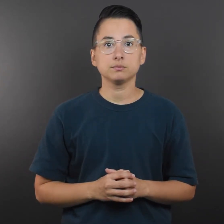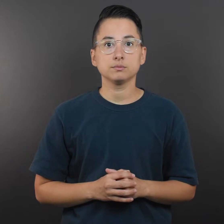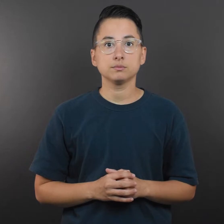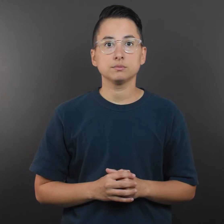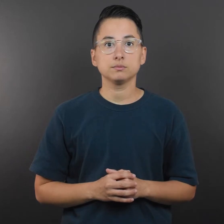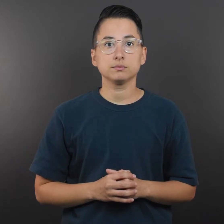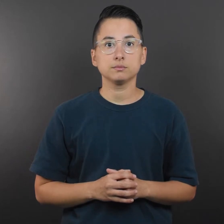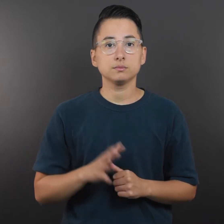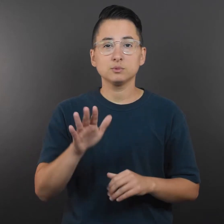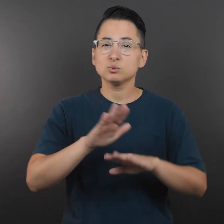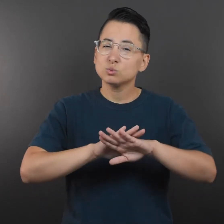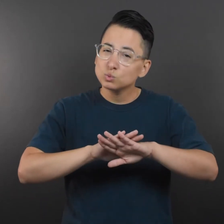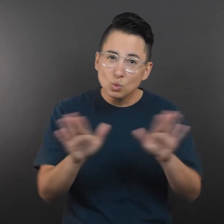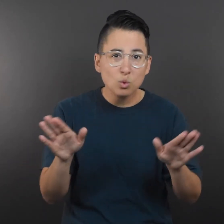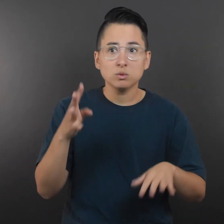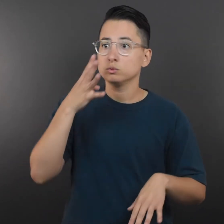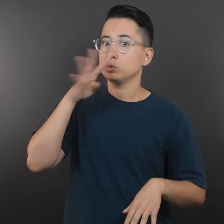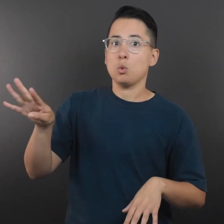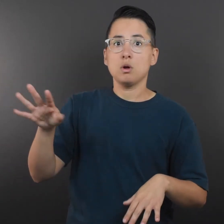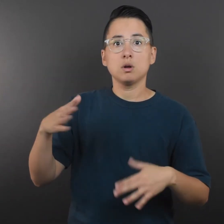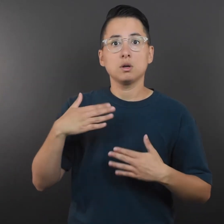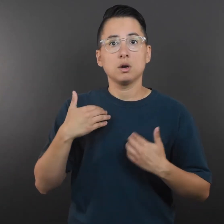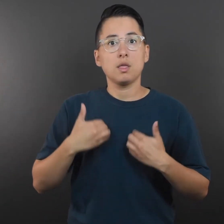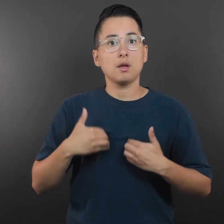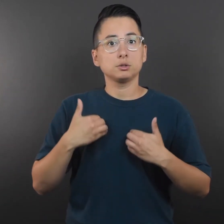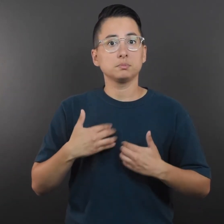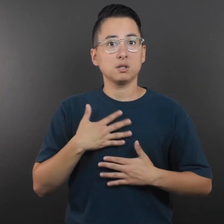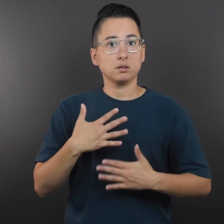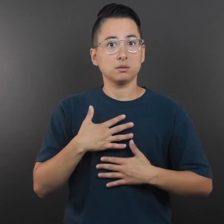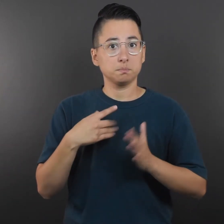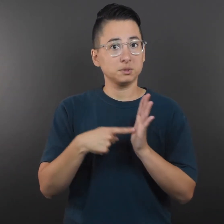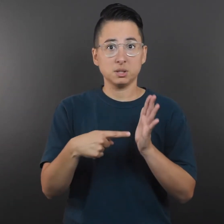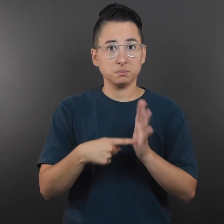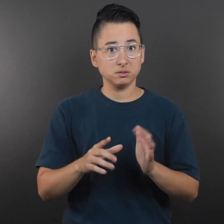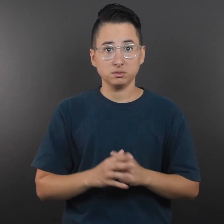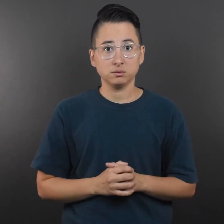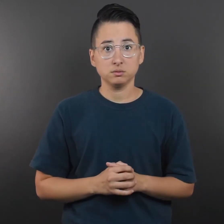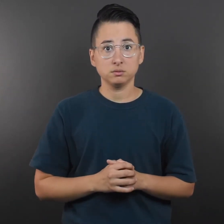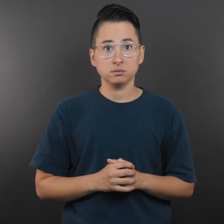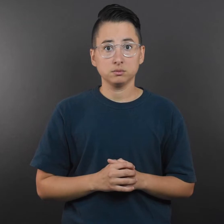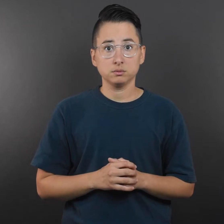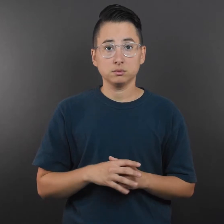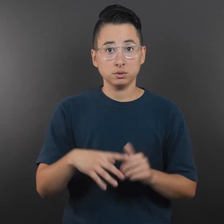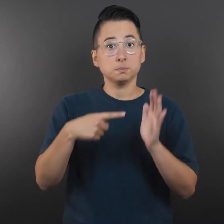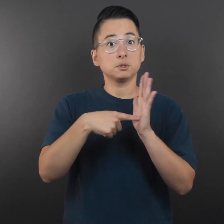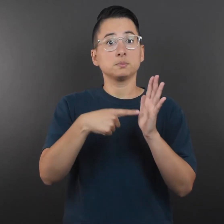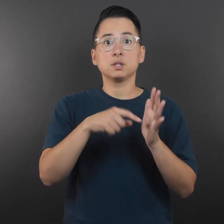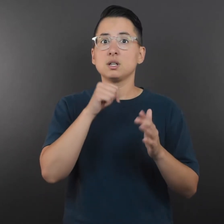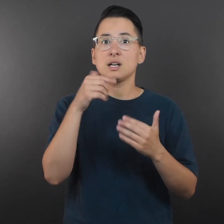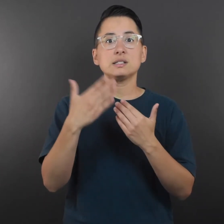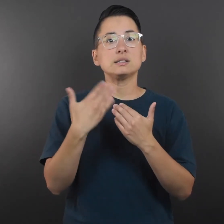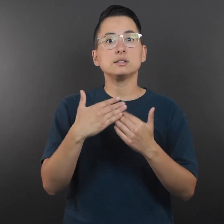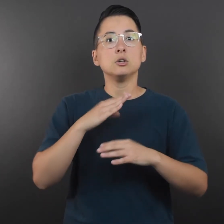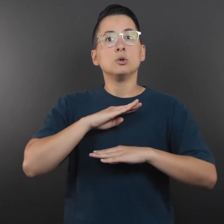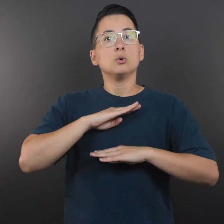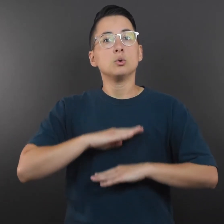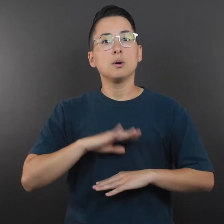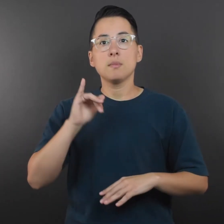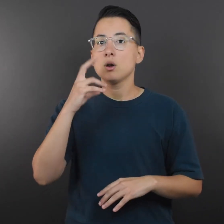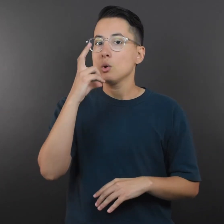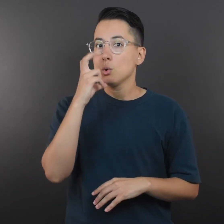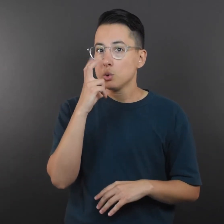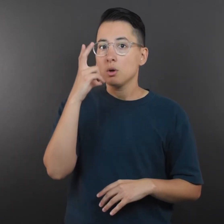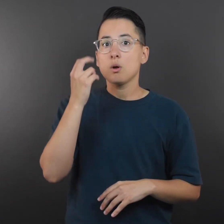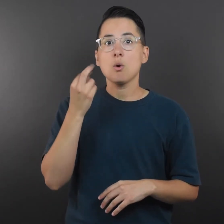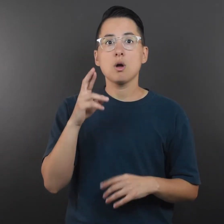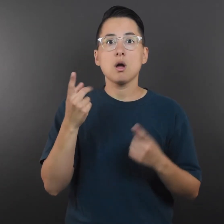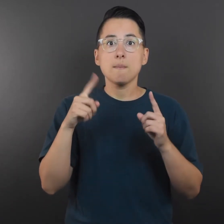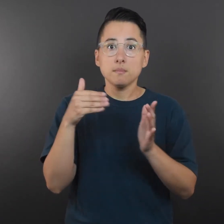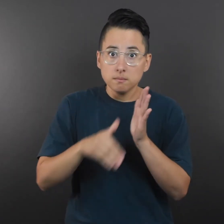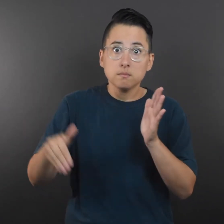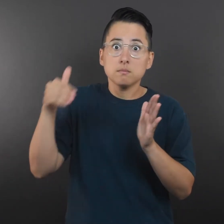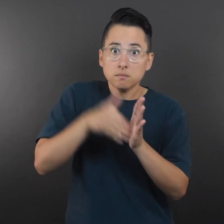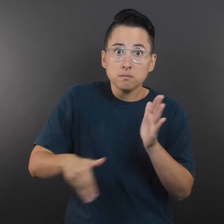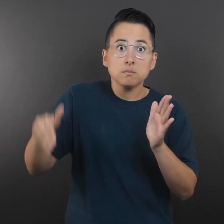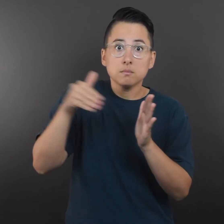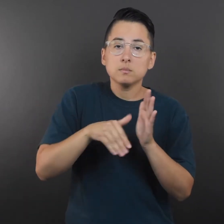Don’t ignore asthma symptoms. Symptoms that are not easily relieved by using a rescue inhaler or